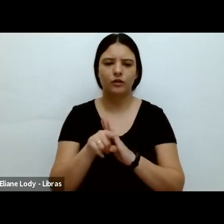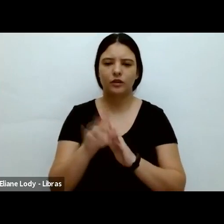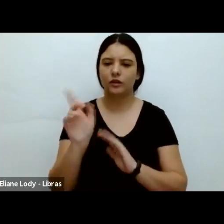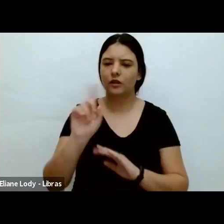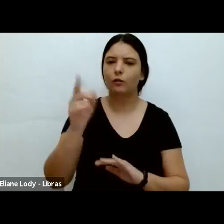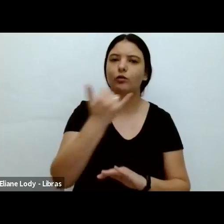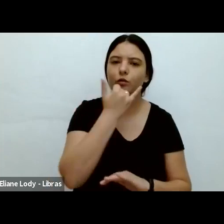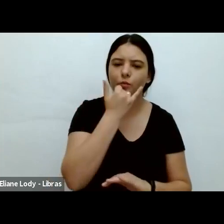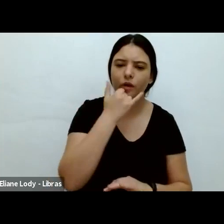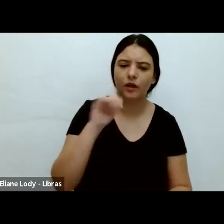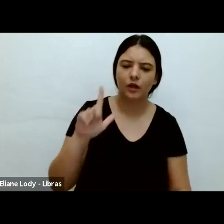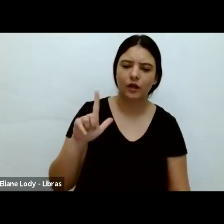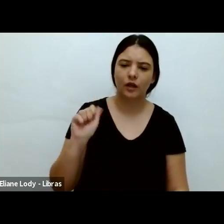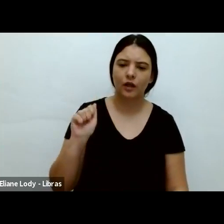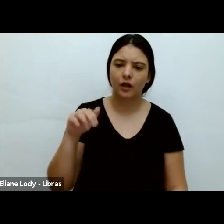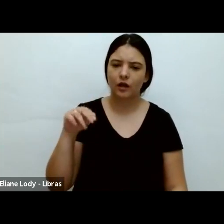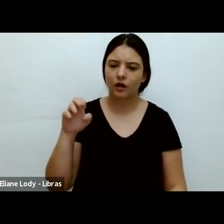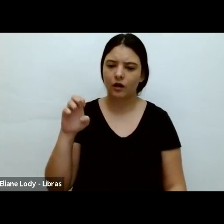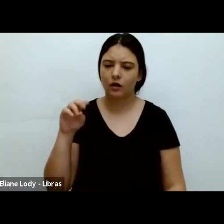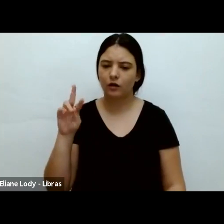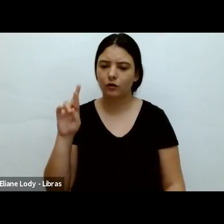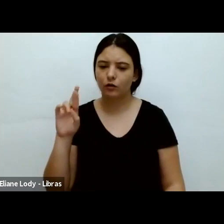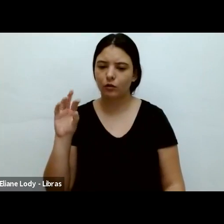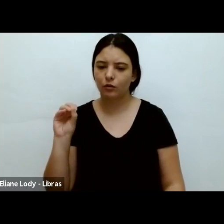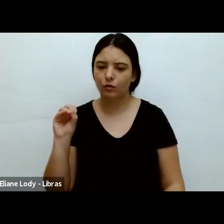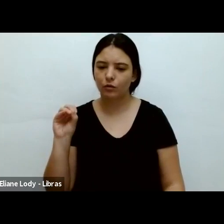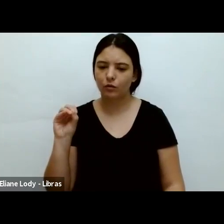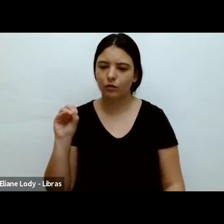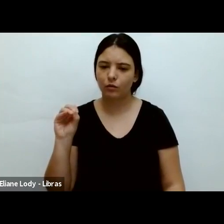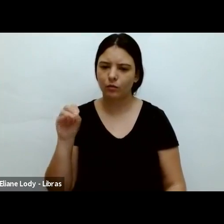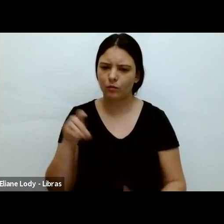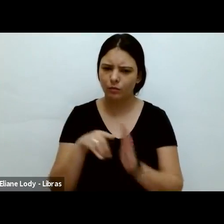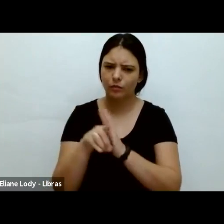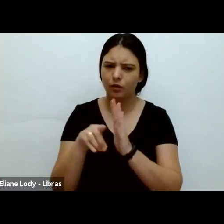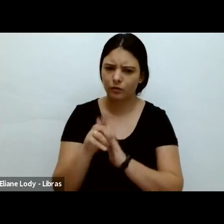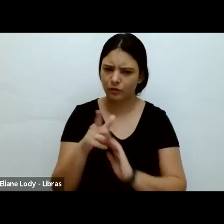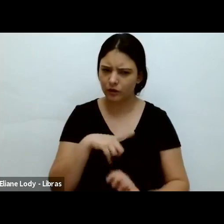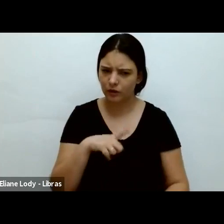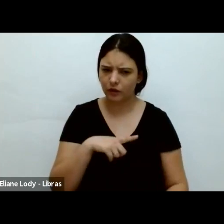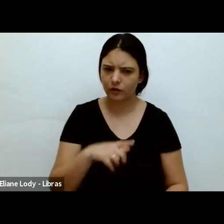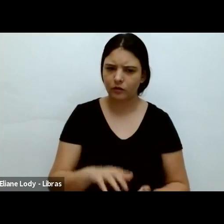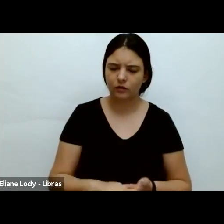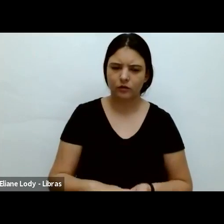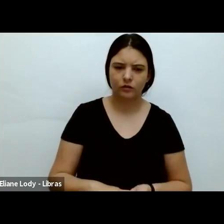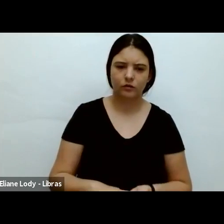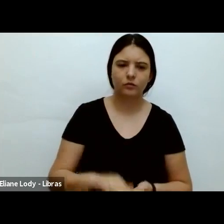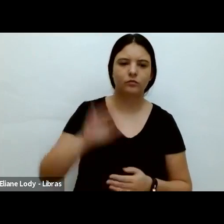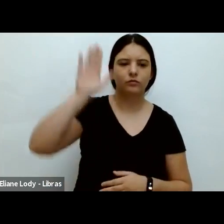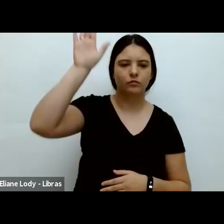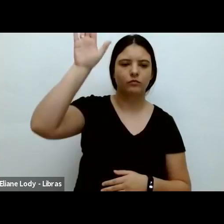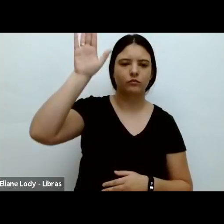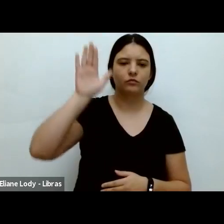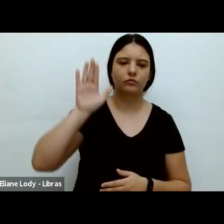ons, oh sorry Linda has a question does anyone have a question. Okay, so let's